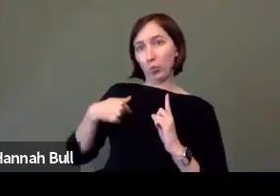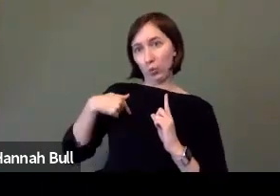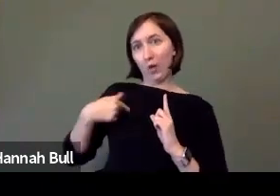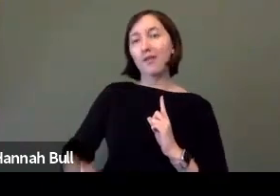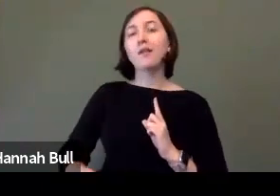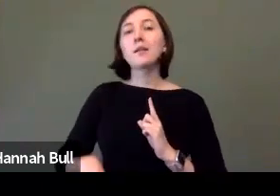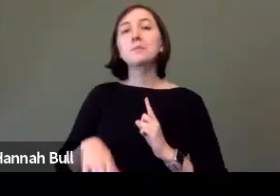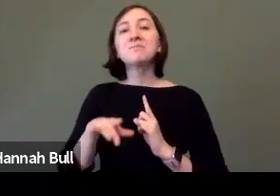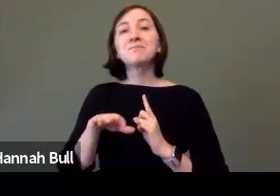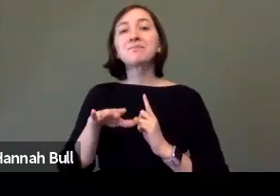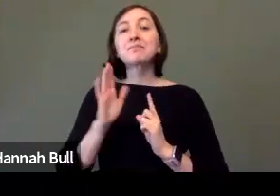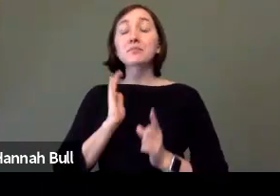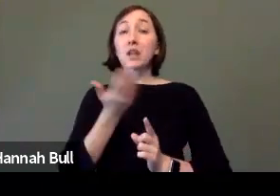Our mission is to translate research